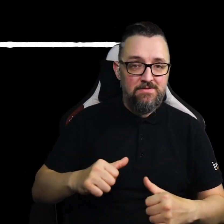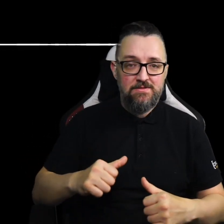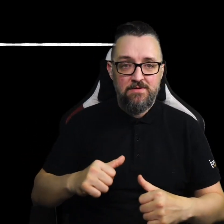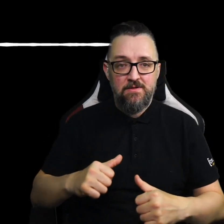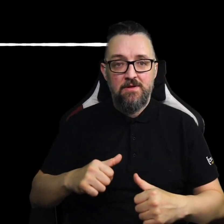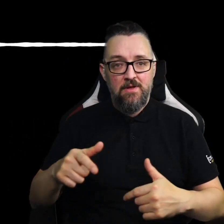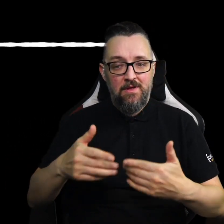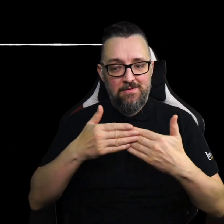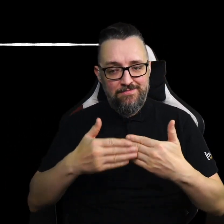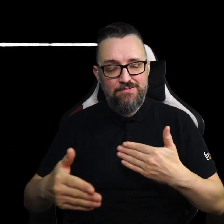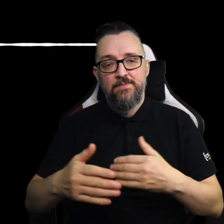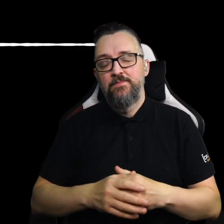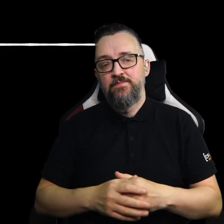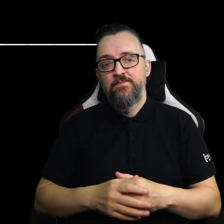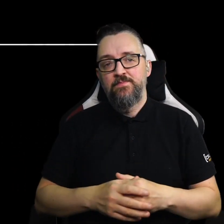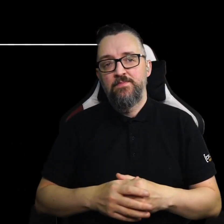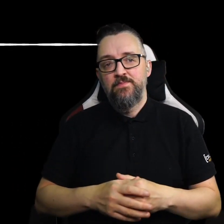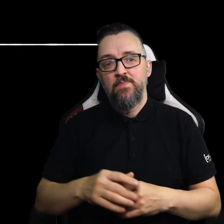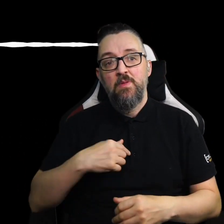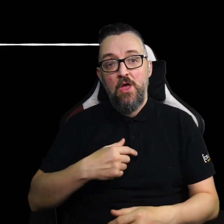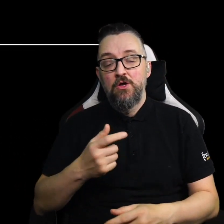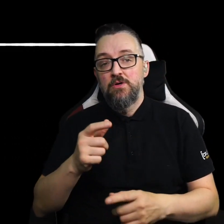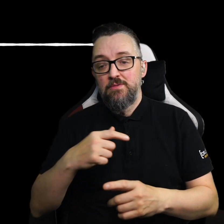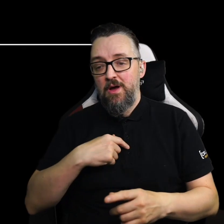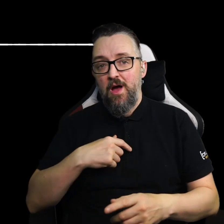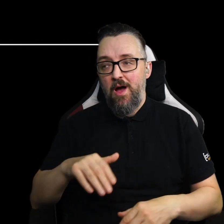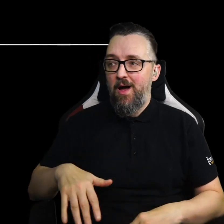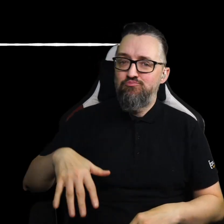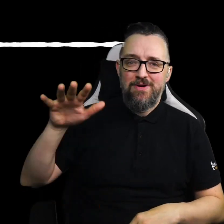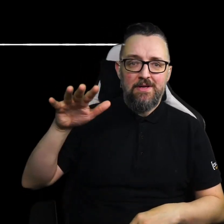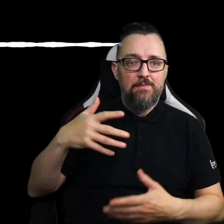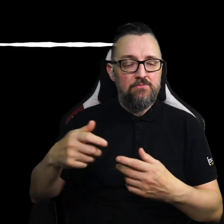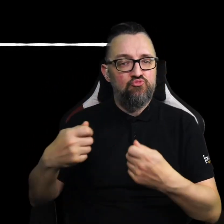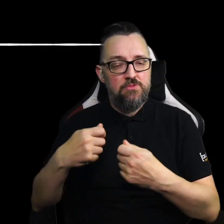Oh, the incongruity of my drugged-up brain! It didn't matter.